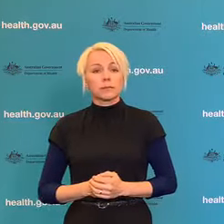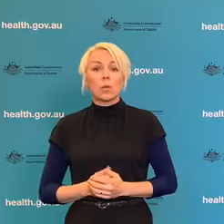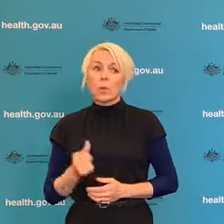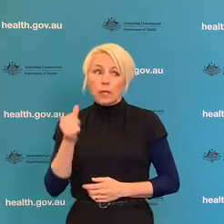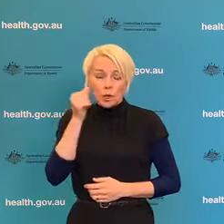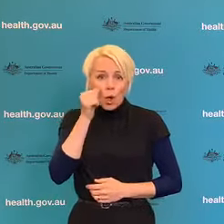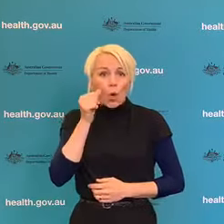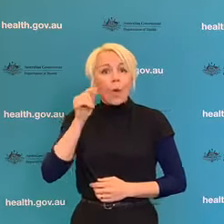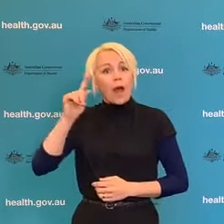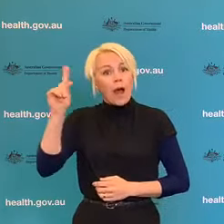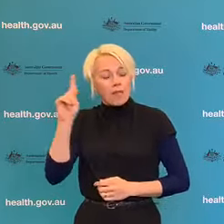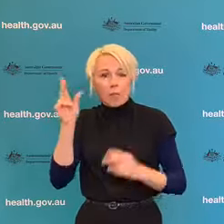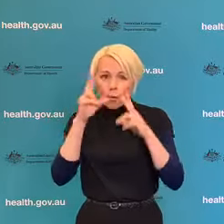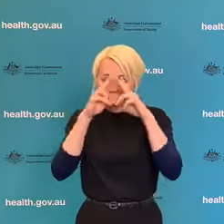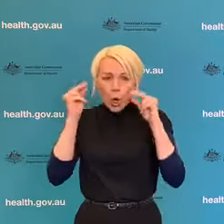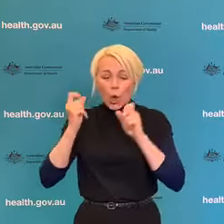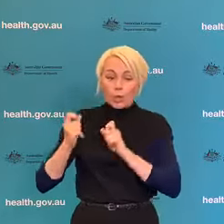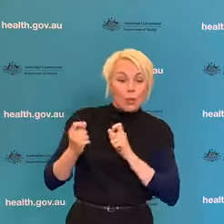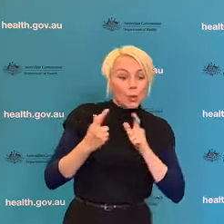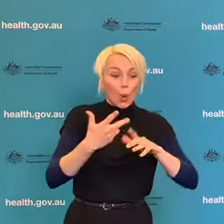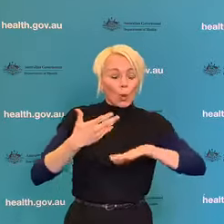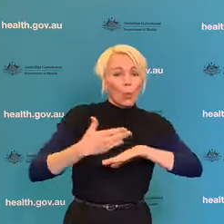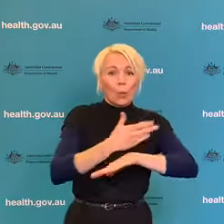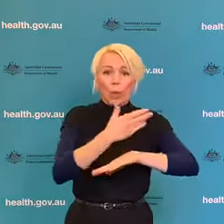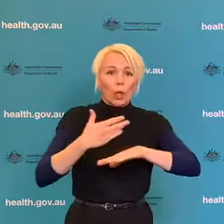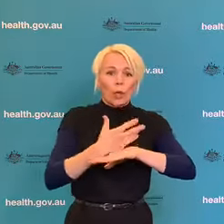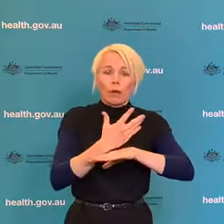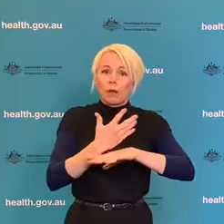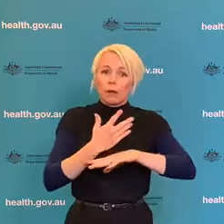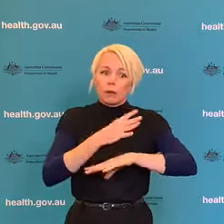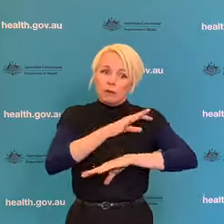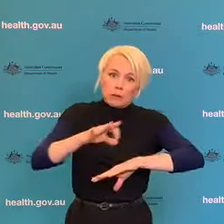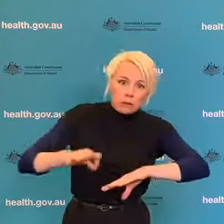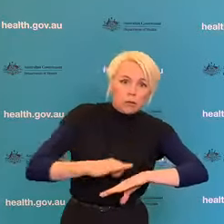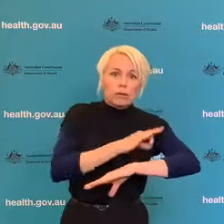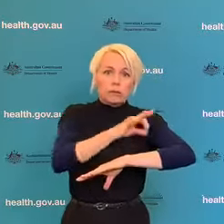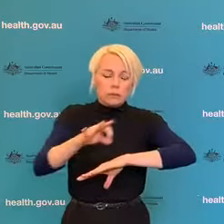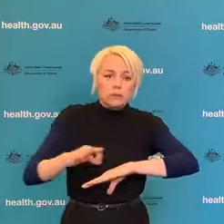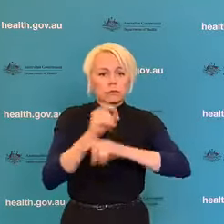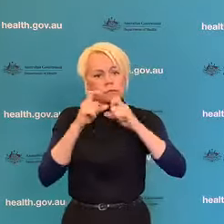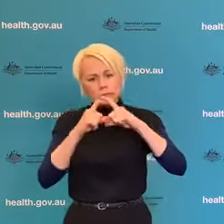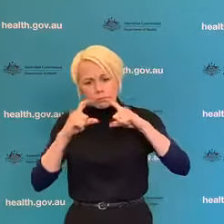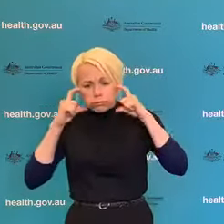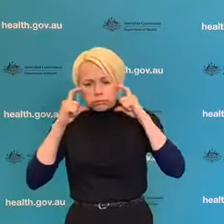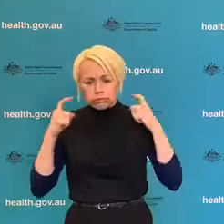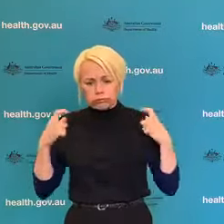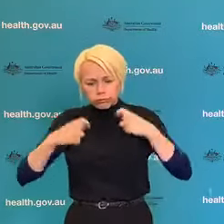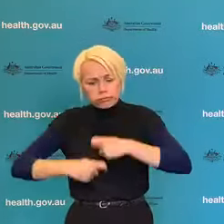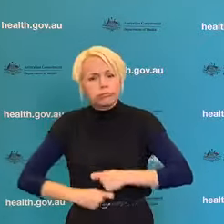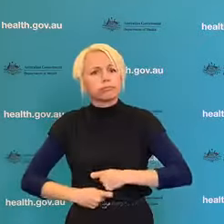often for long periods with wearing PPE is very, very hard on our